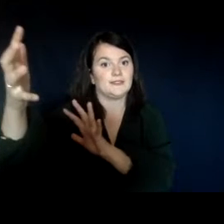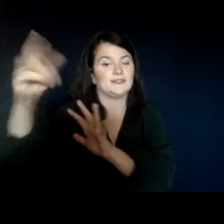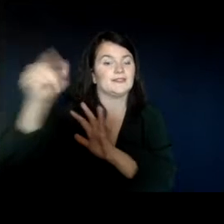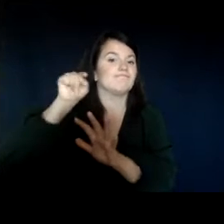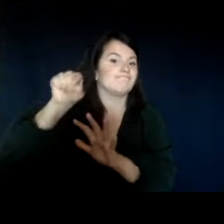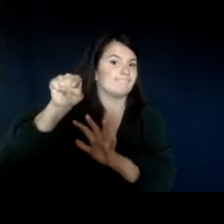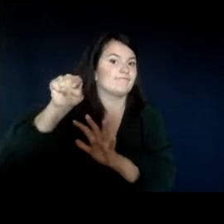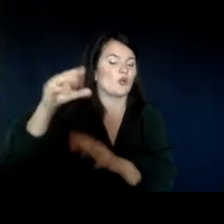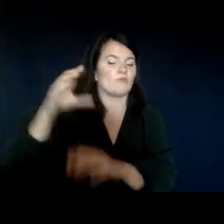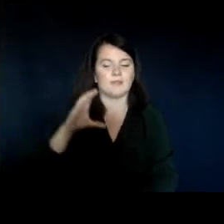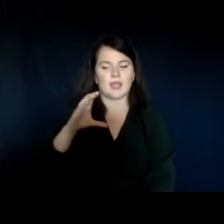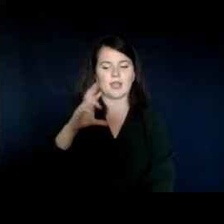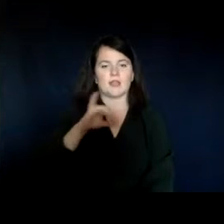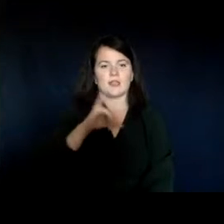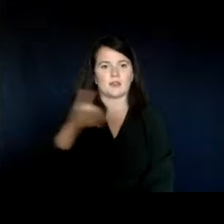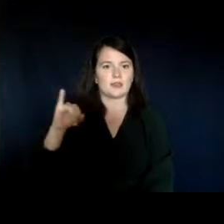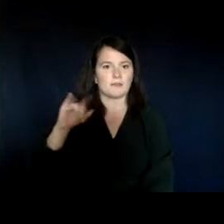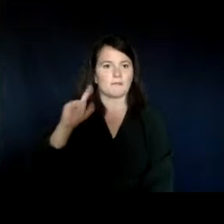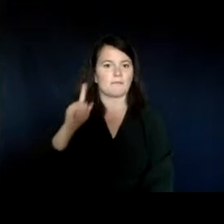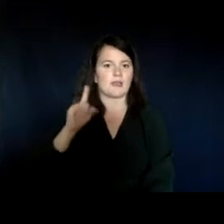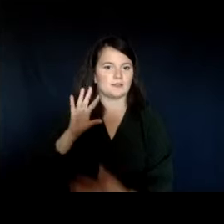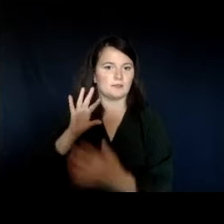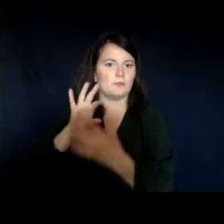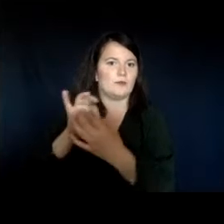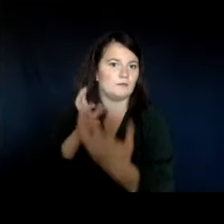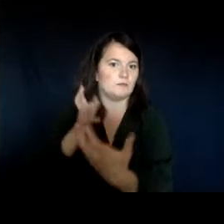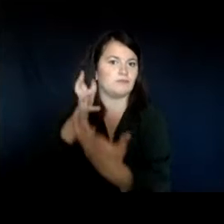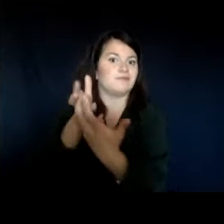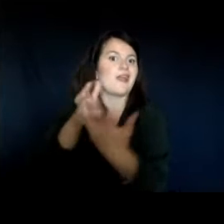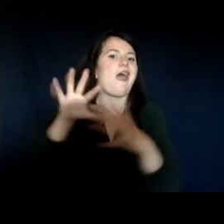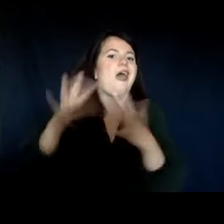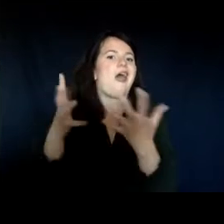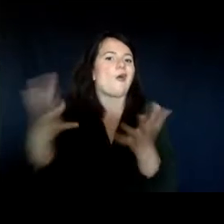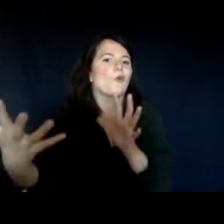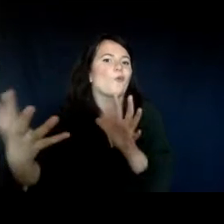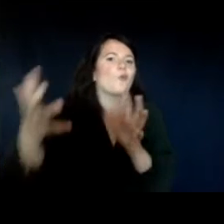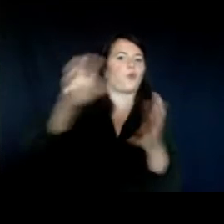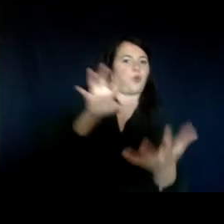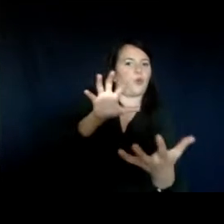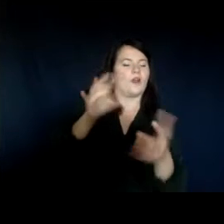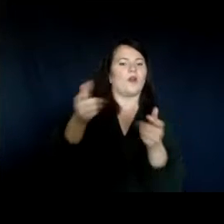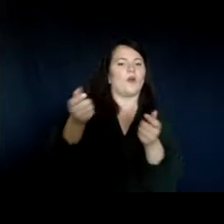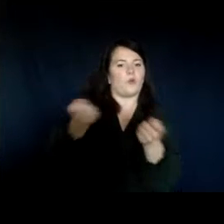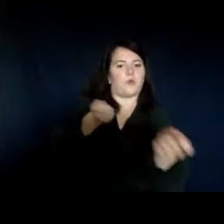So, there will be a request for additional resources of course